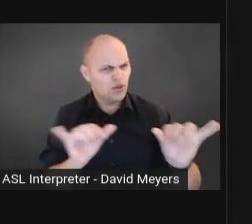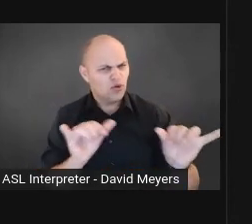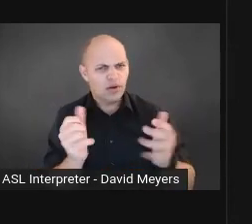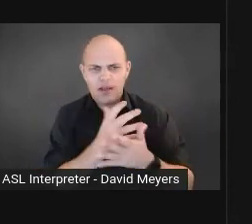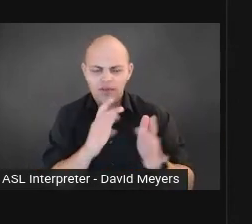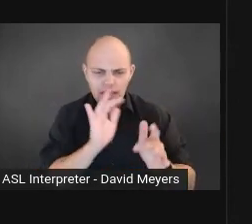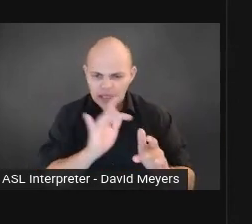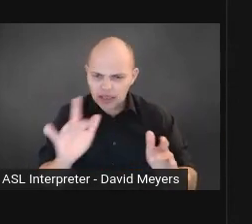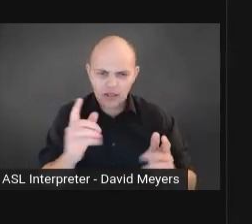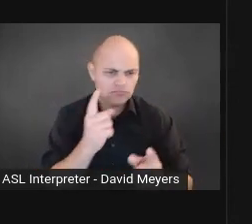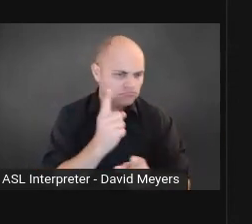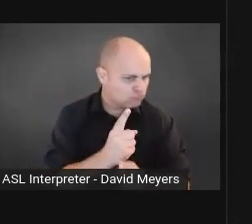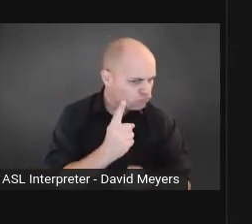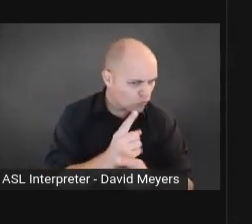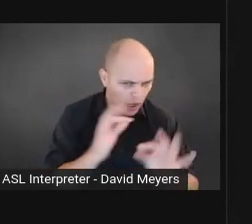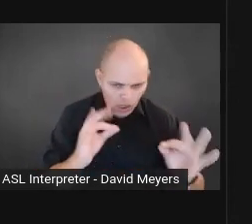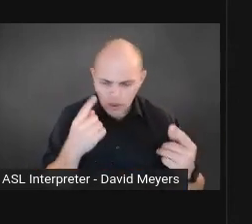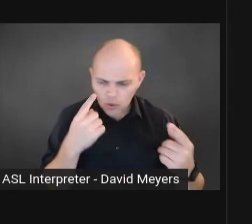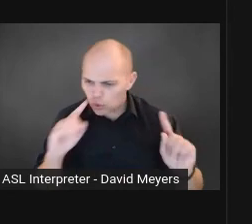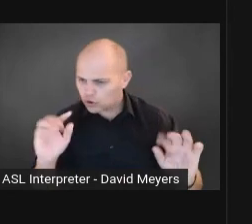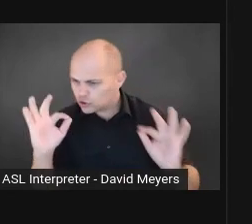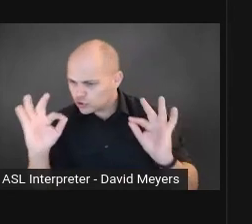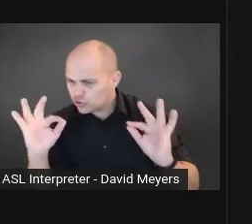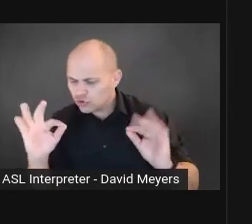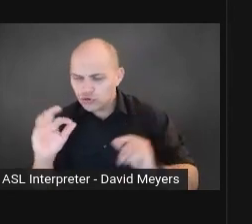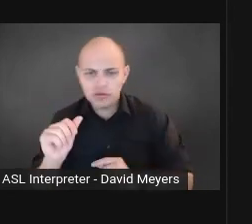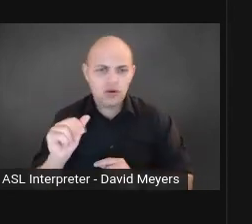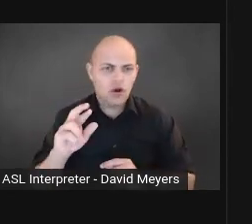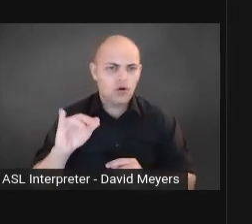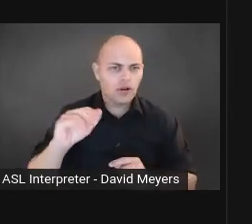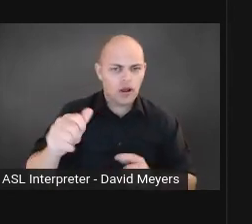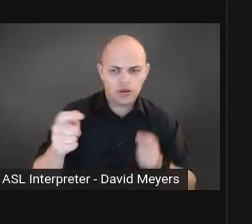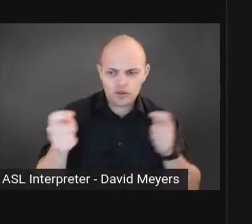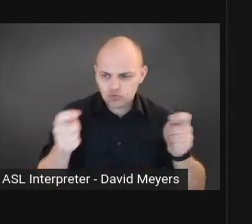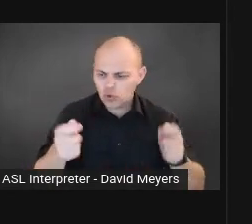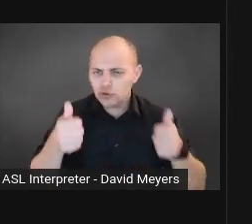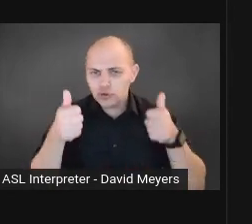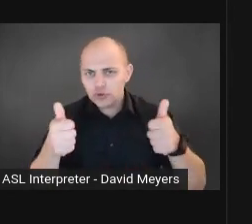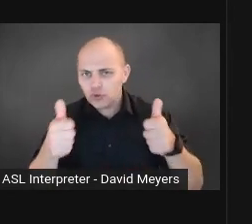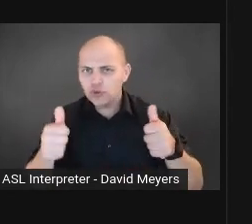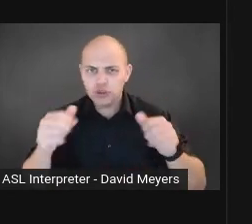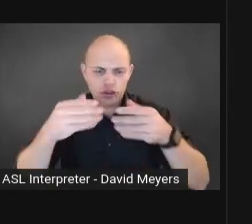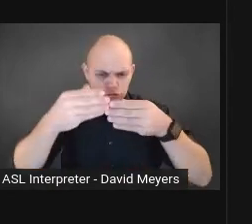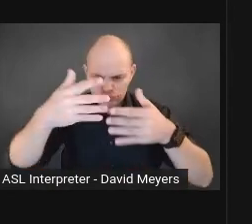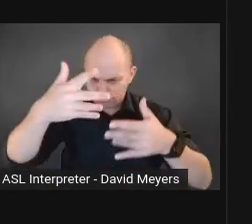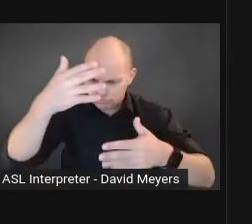All the ARIA controls and all the different ARIA describedby labels all work correctly.